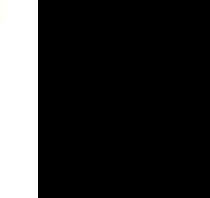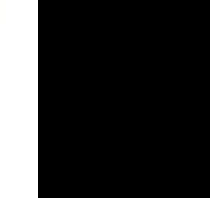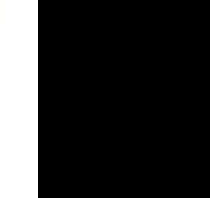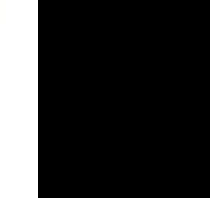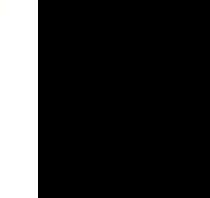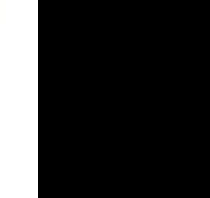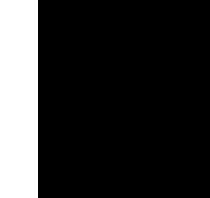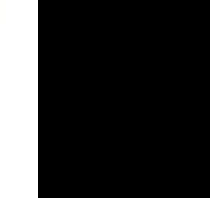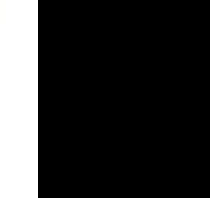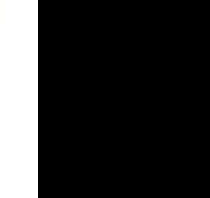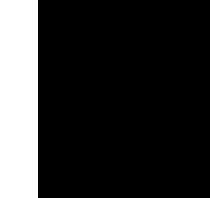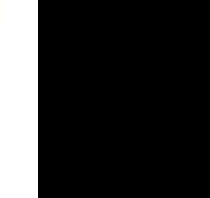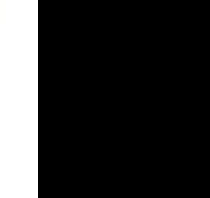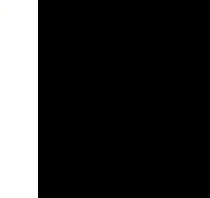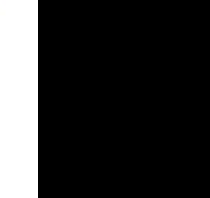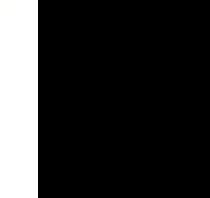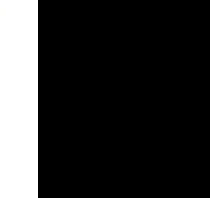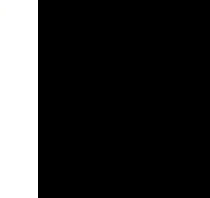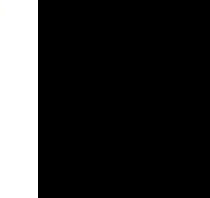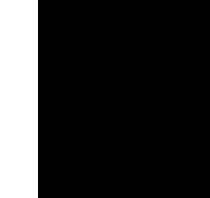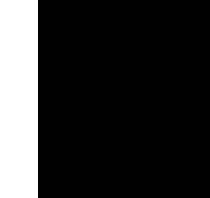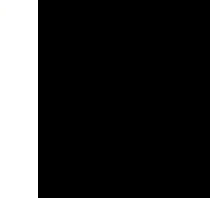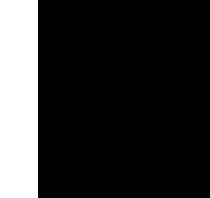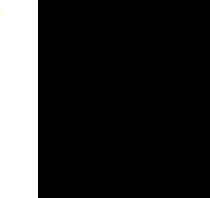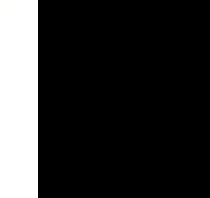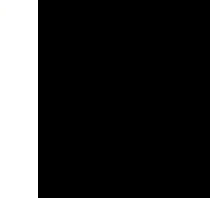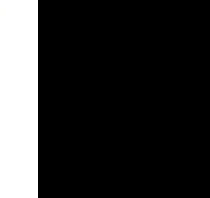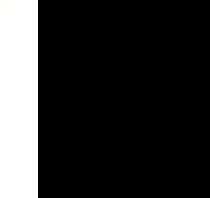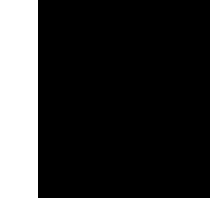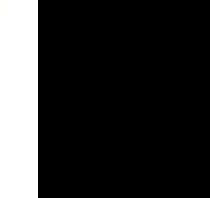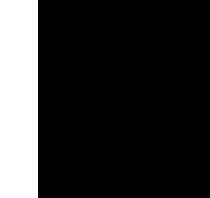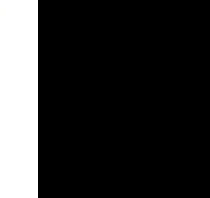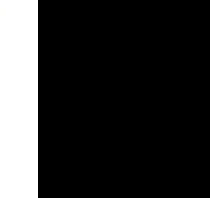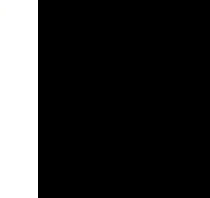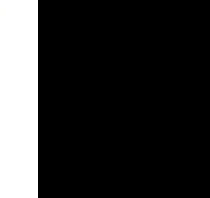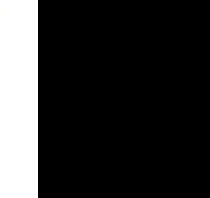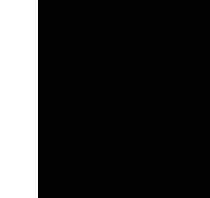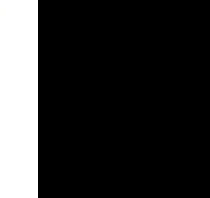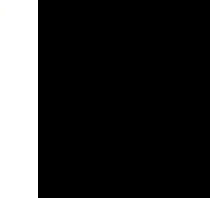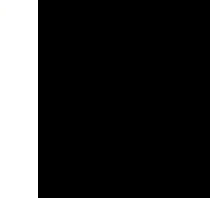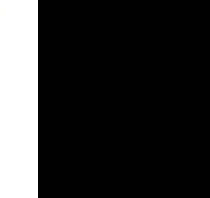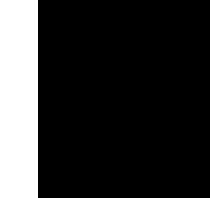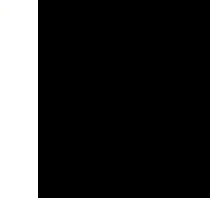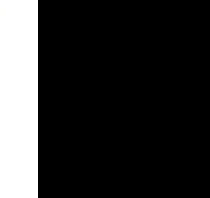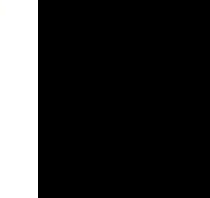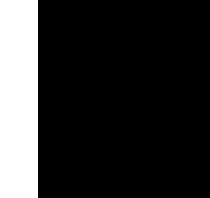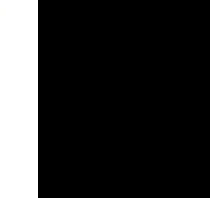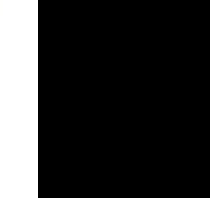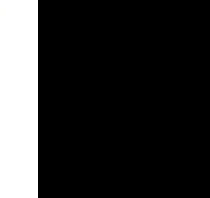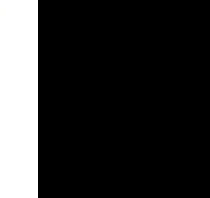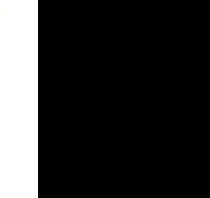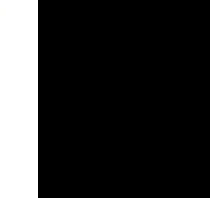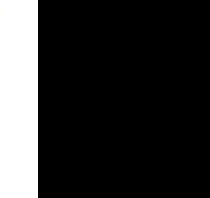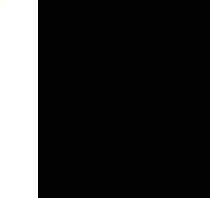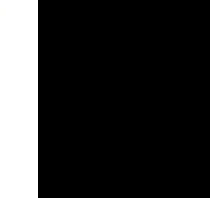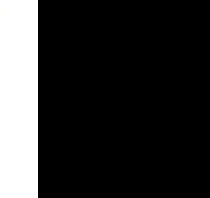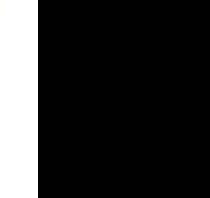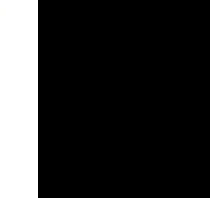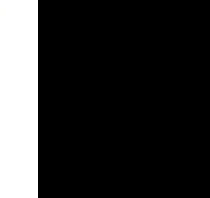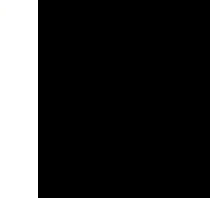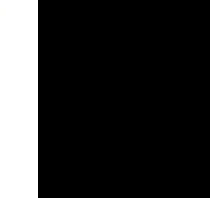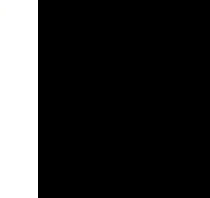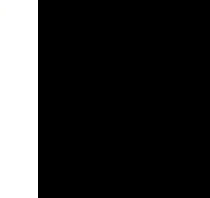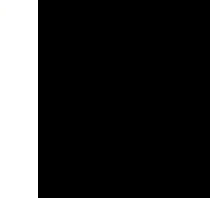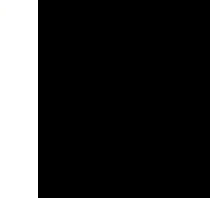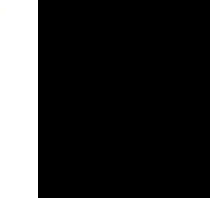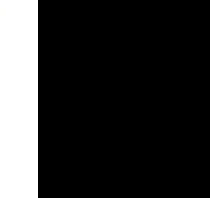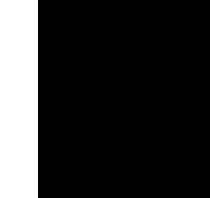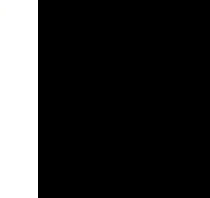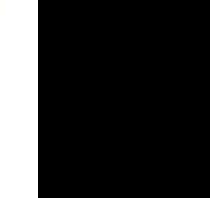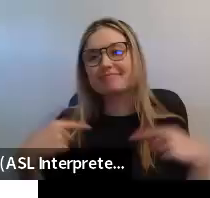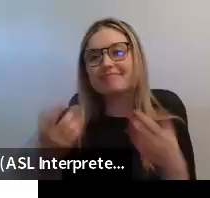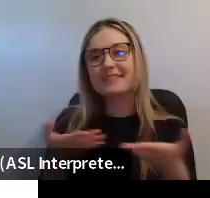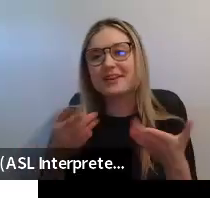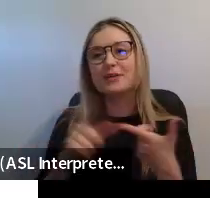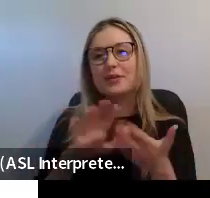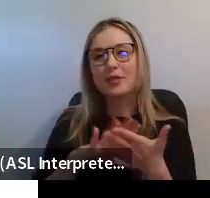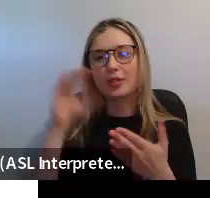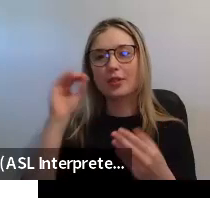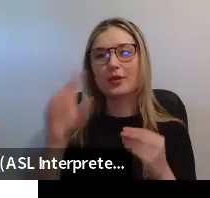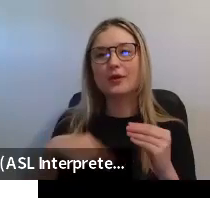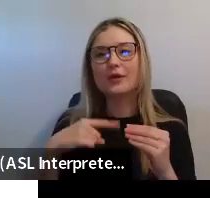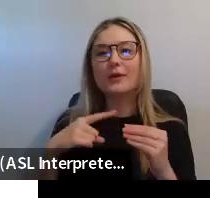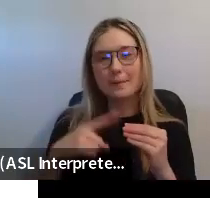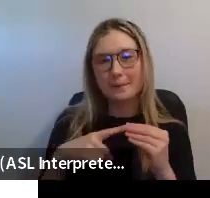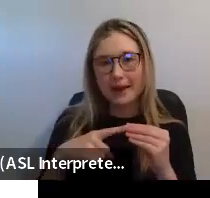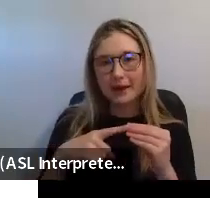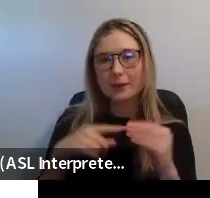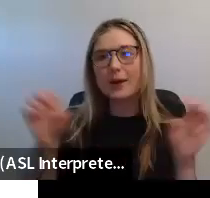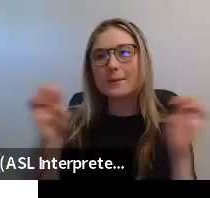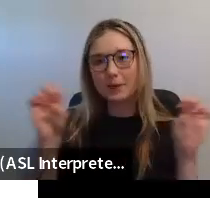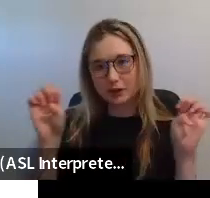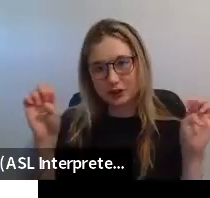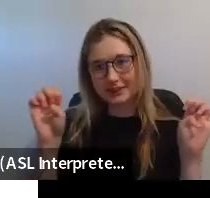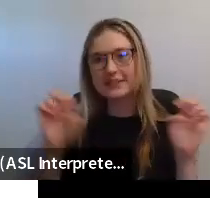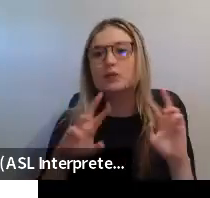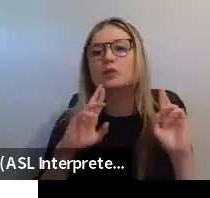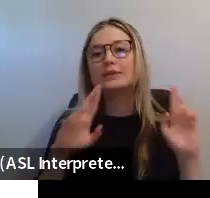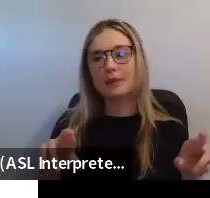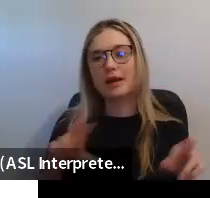Not literally, but leisure. Lunchtime with us to learn a little bit about emergency, or a little bit more hope about emergency response and some preparation.